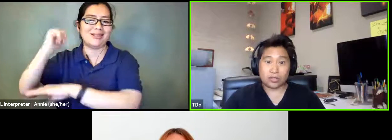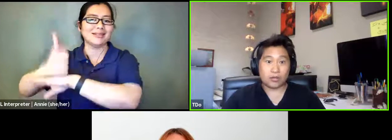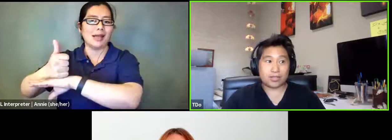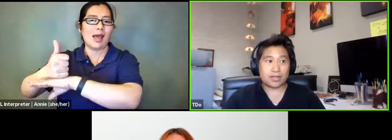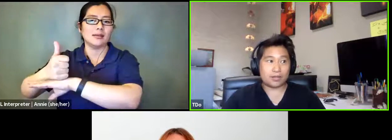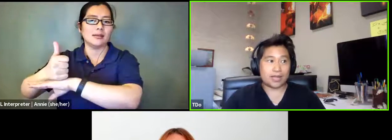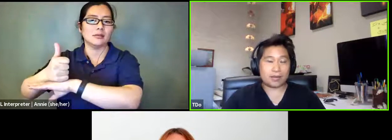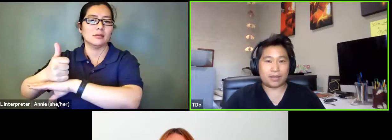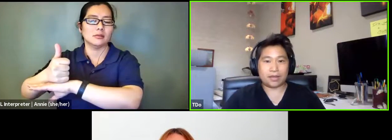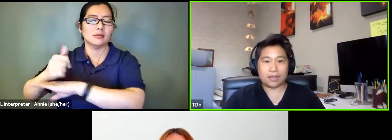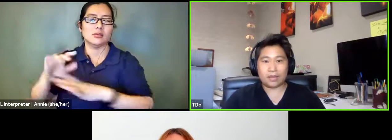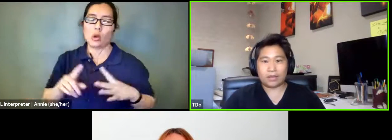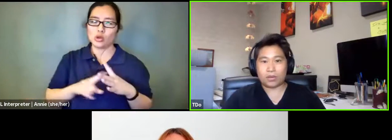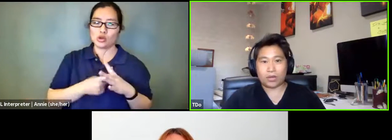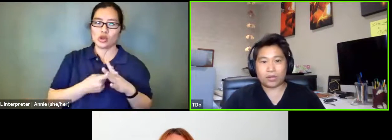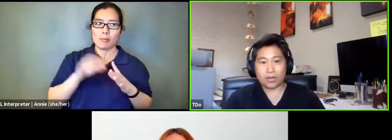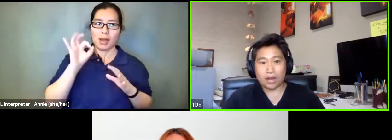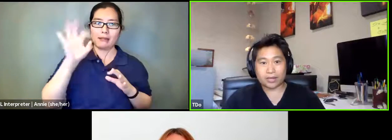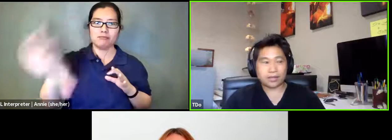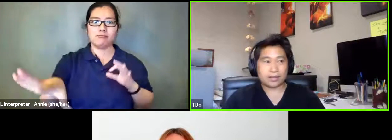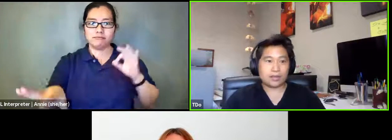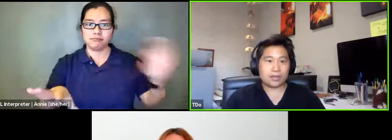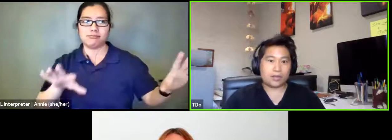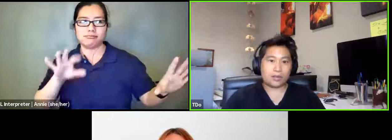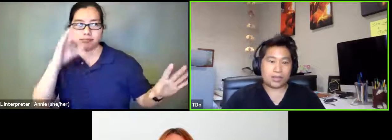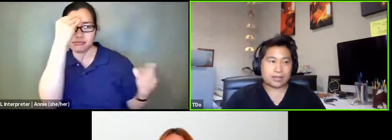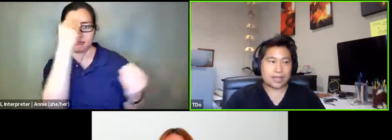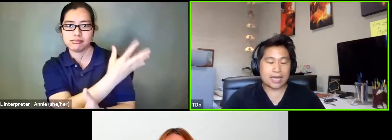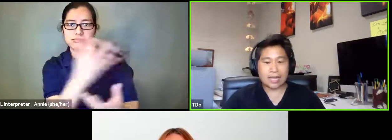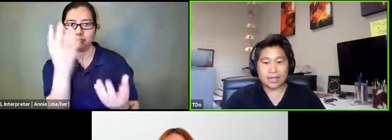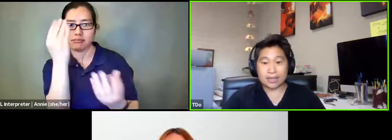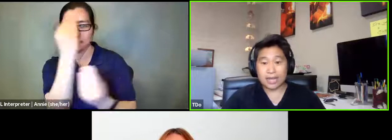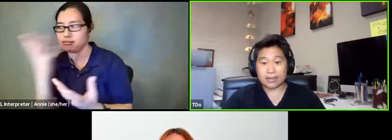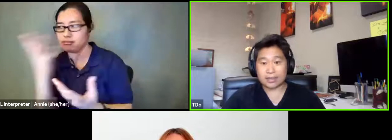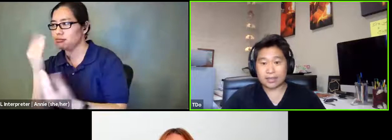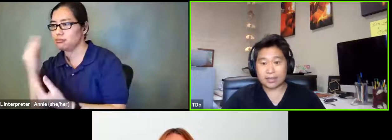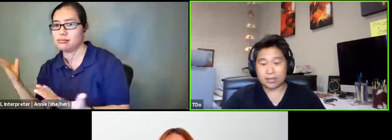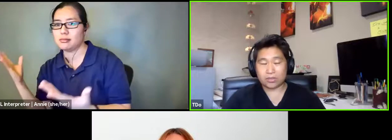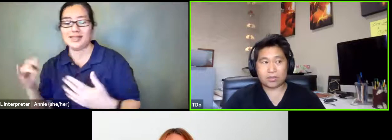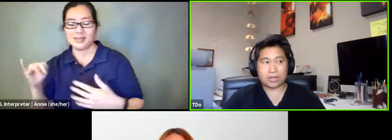you know this thing was happening? What are your thoughts? Things like that. I think that continues